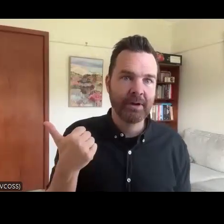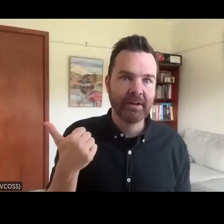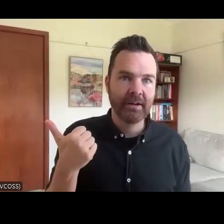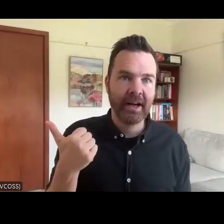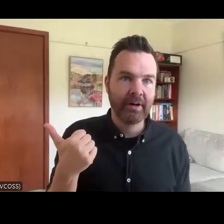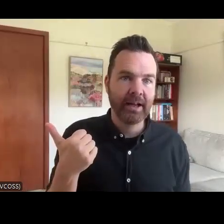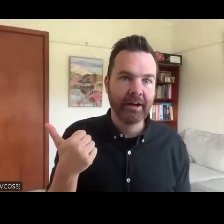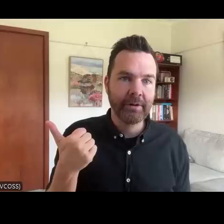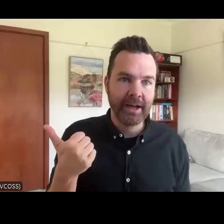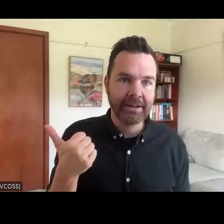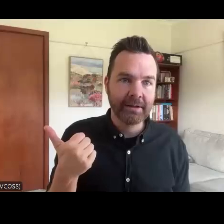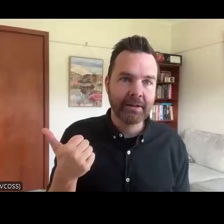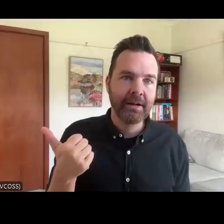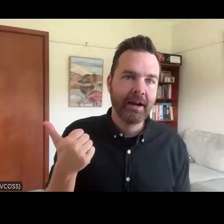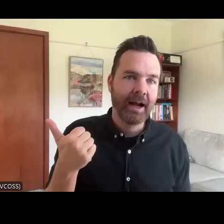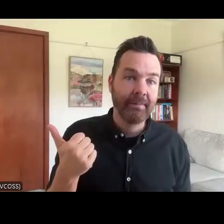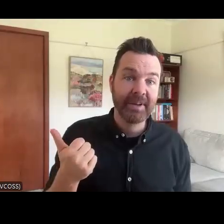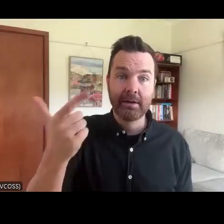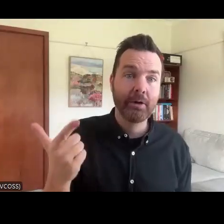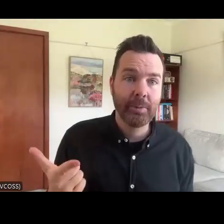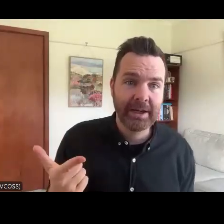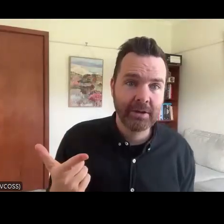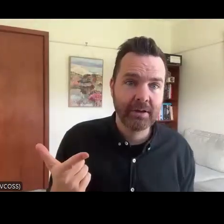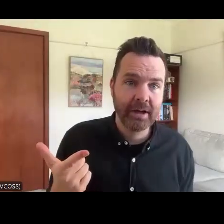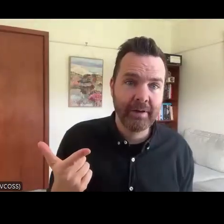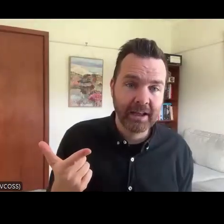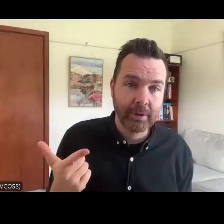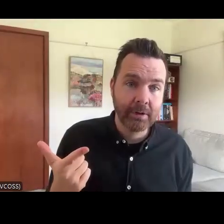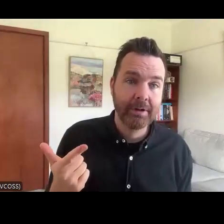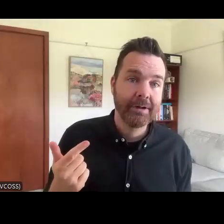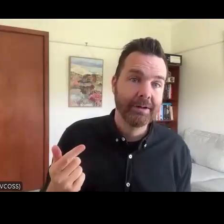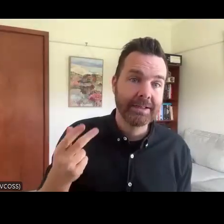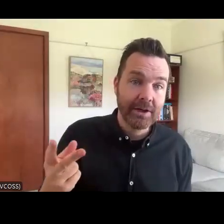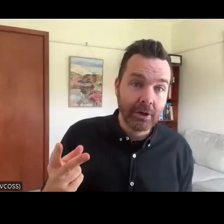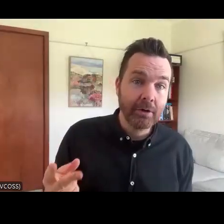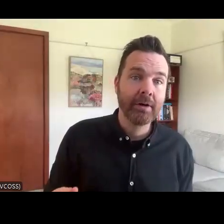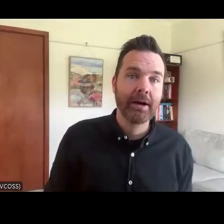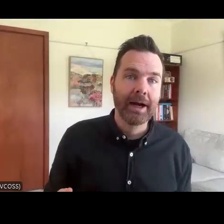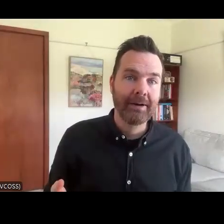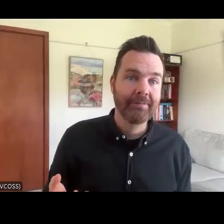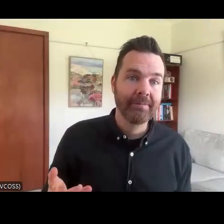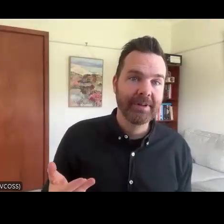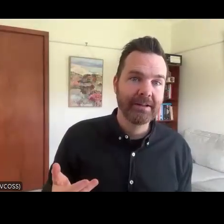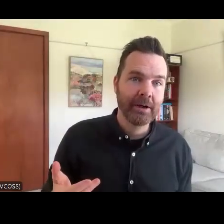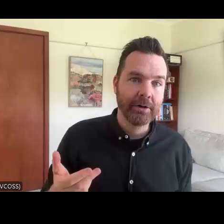it into everyday language, excellent. There's a local patient available, it's new, you know,